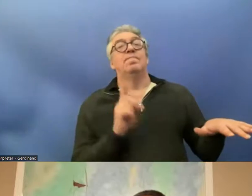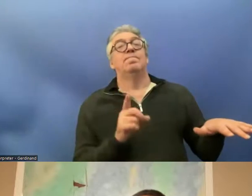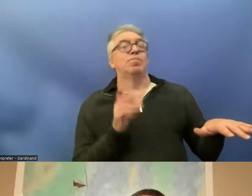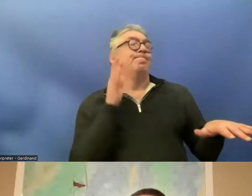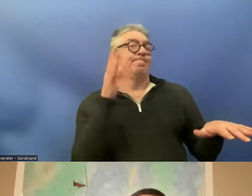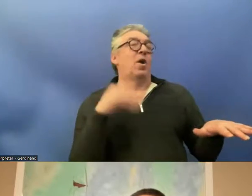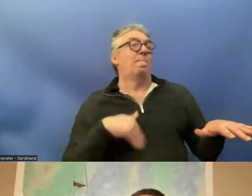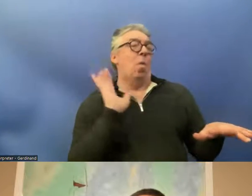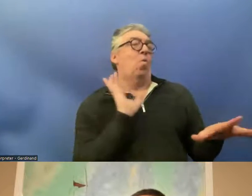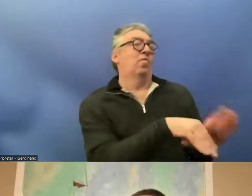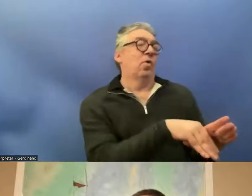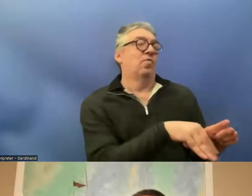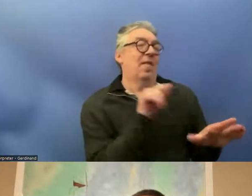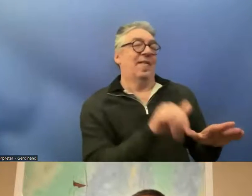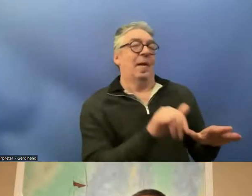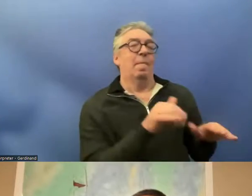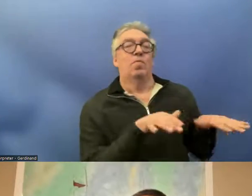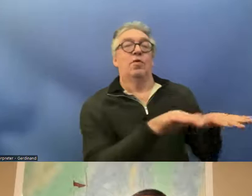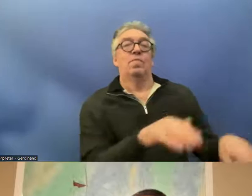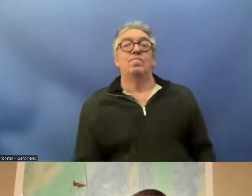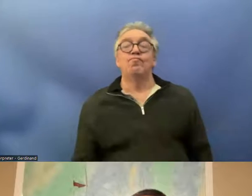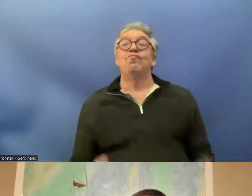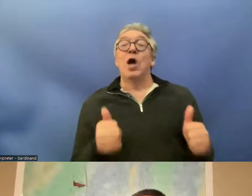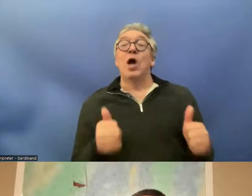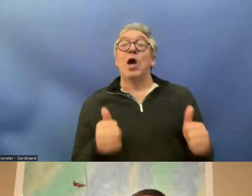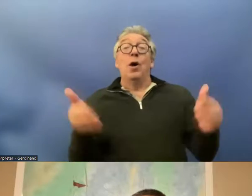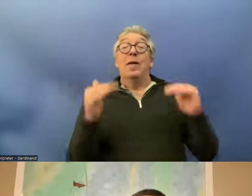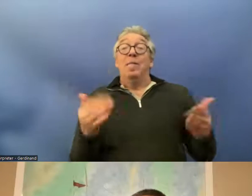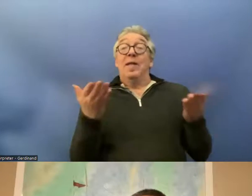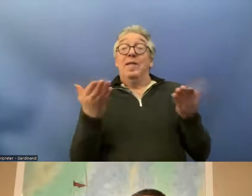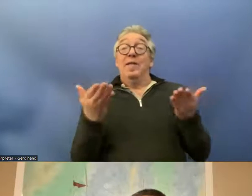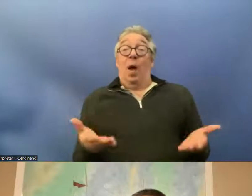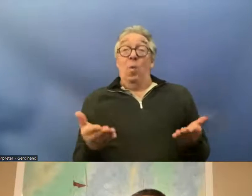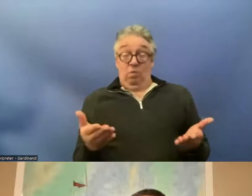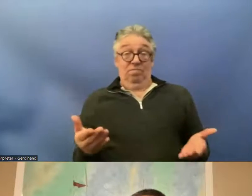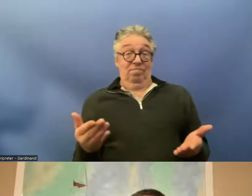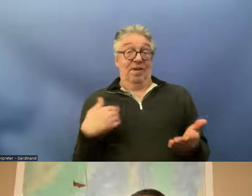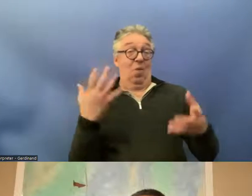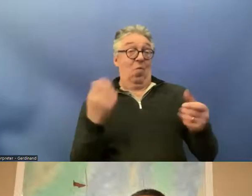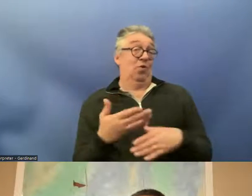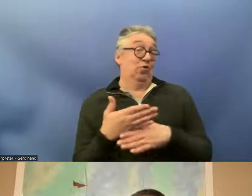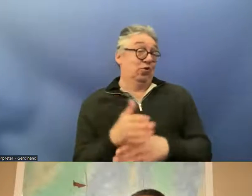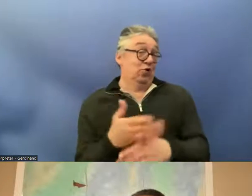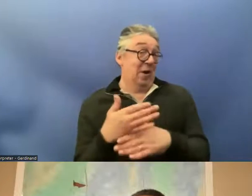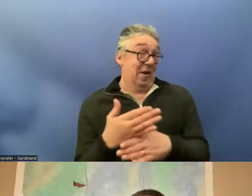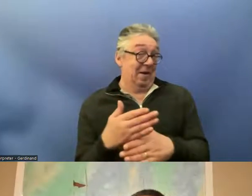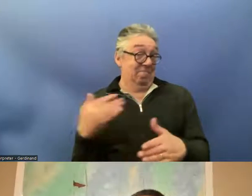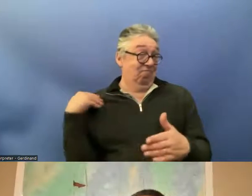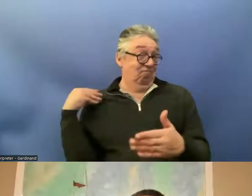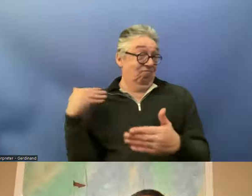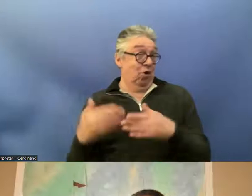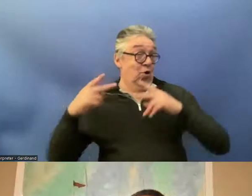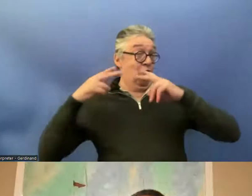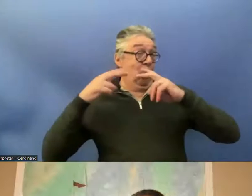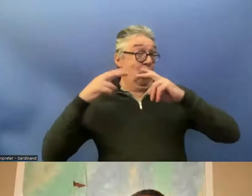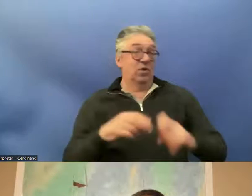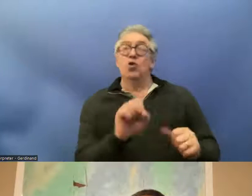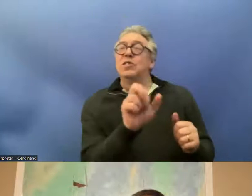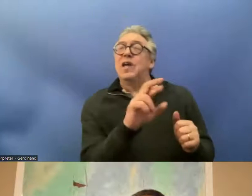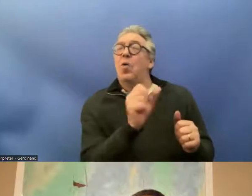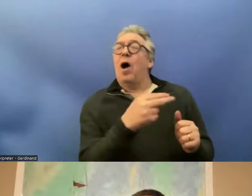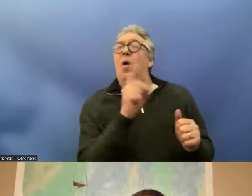I'd like to share with you some of the findings after a study that my colleague, Sara, will also